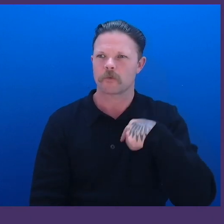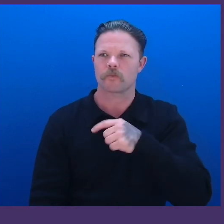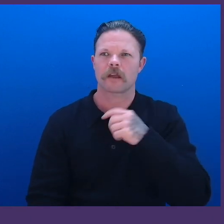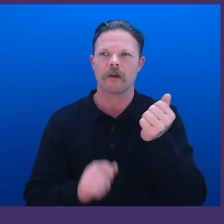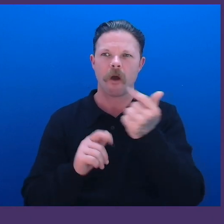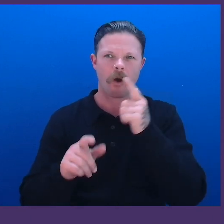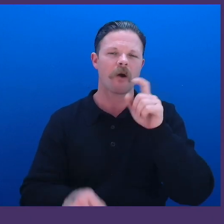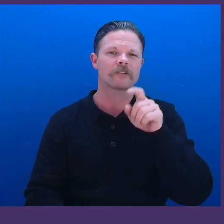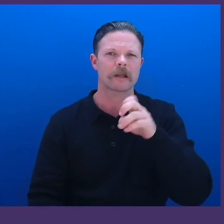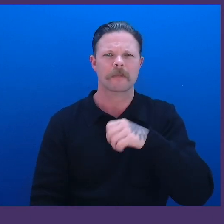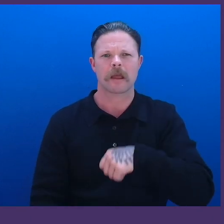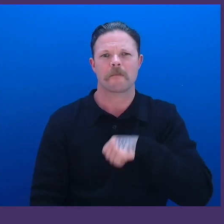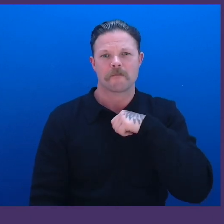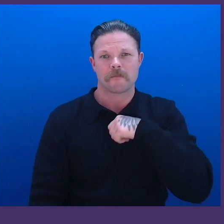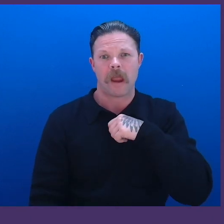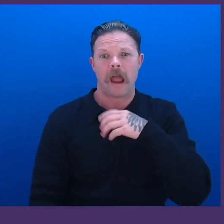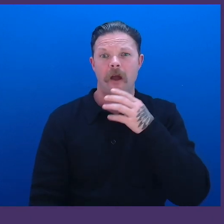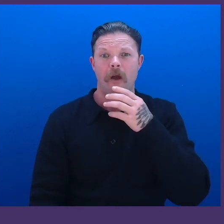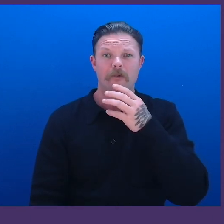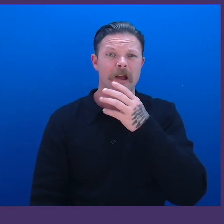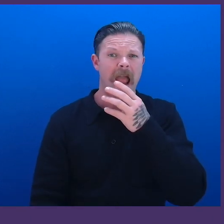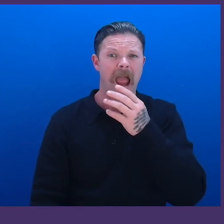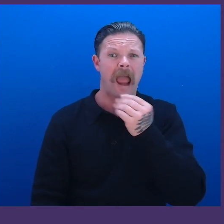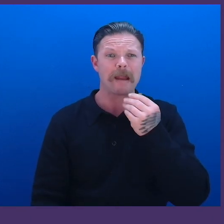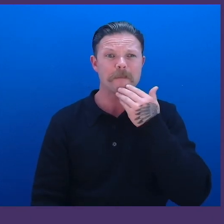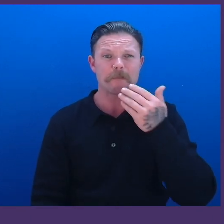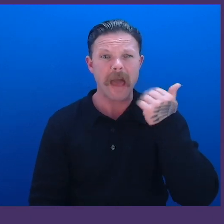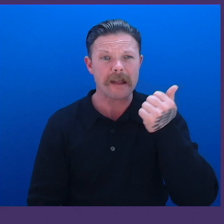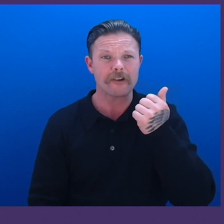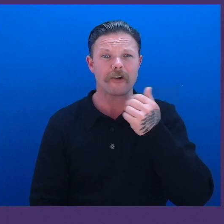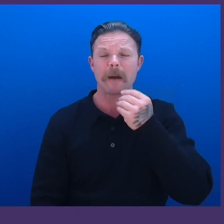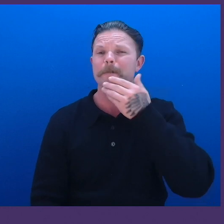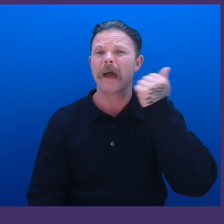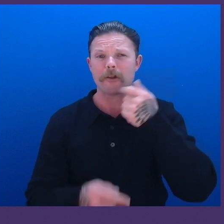and better products in the market.